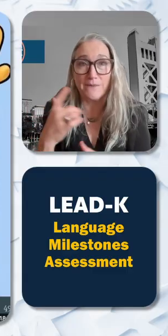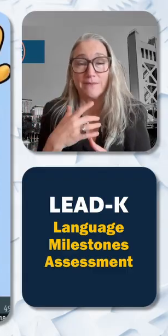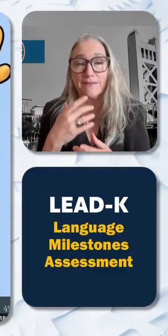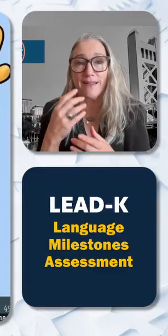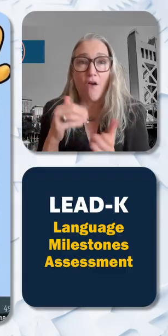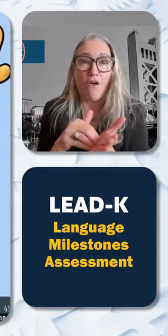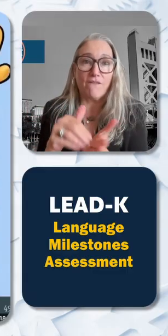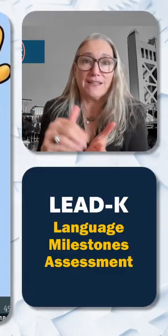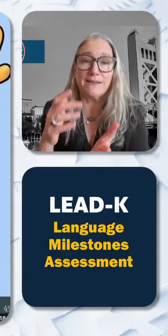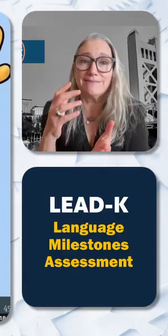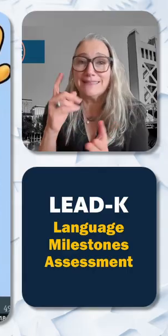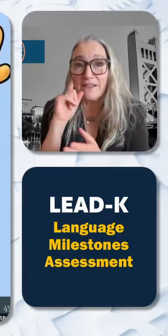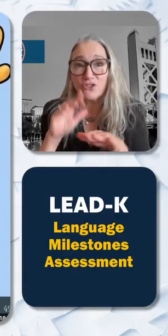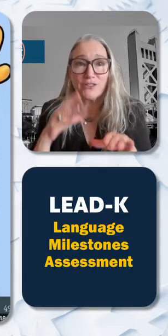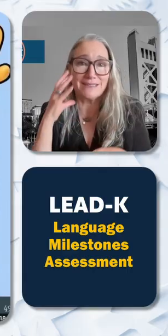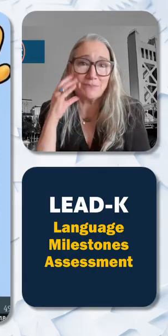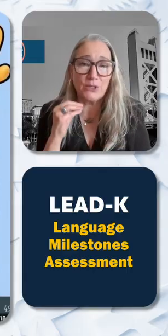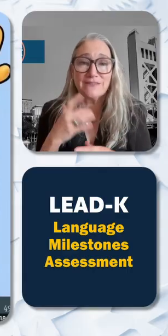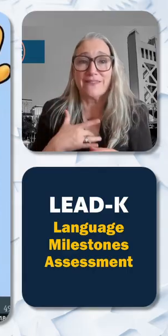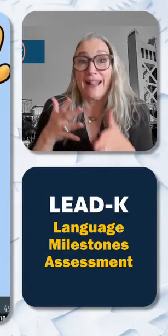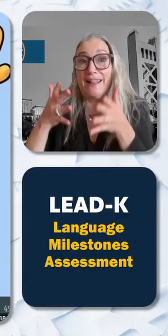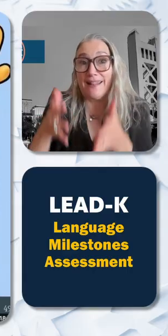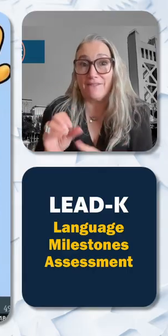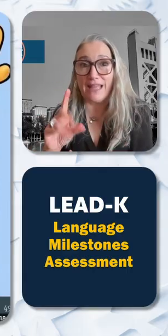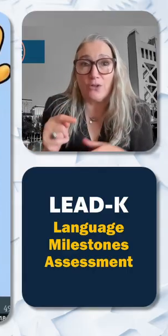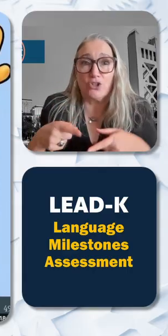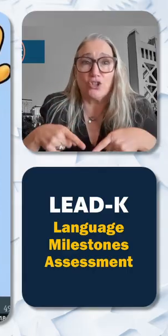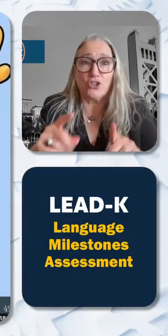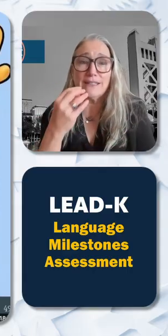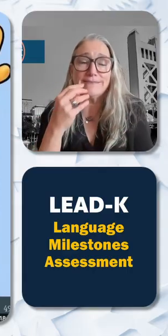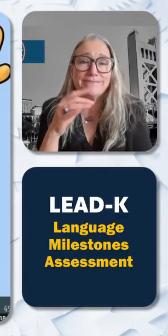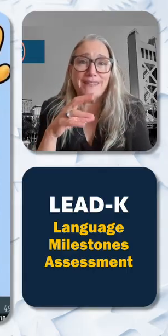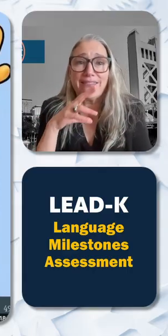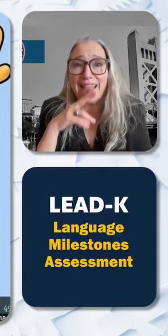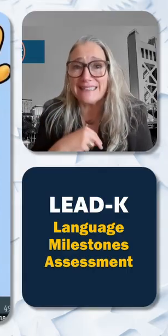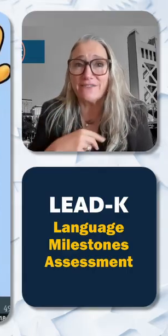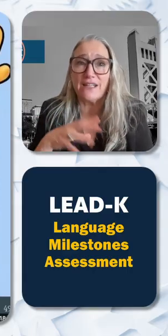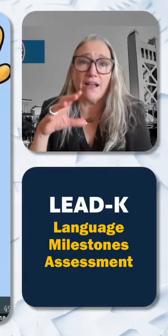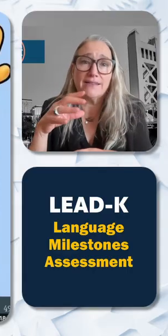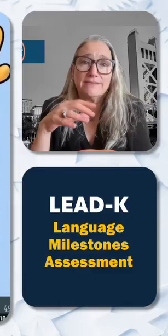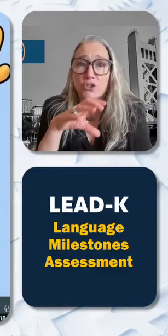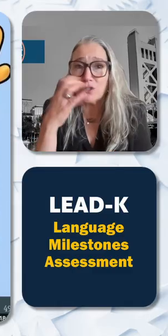continue this issue of dinner table syndrome. A lot of deaf children, or deaf people in general,